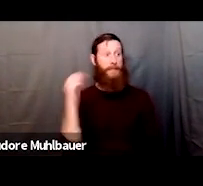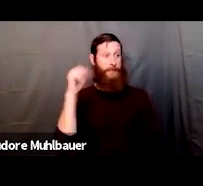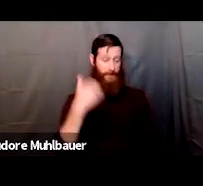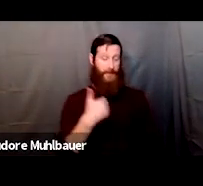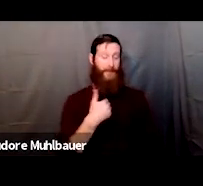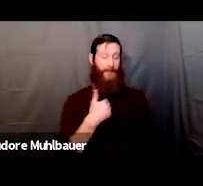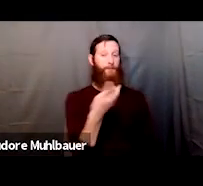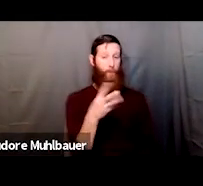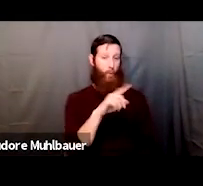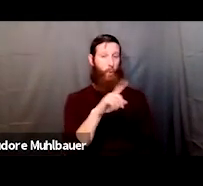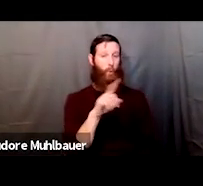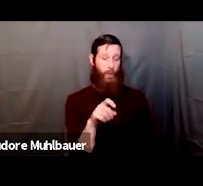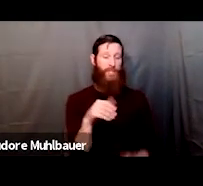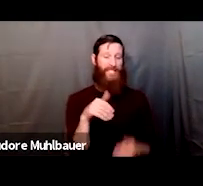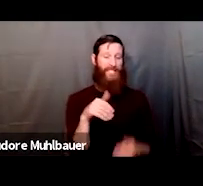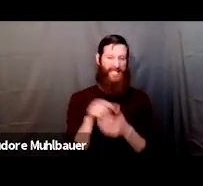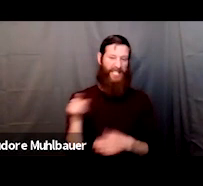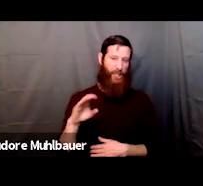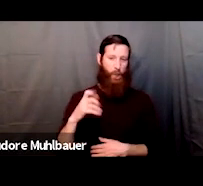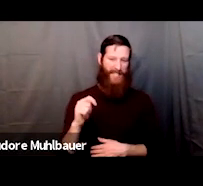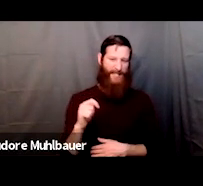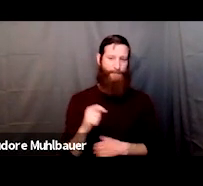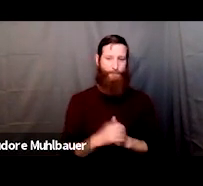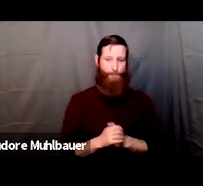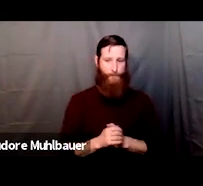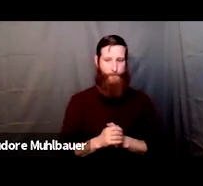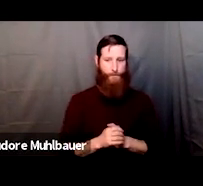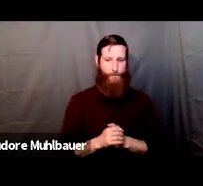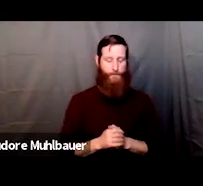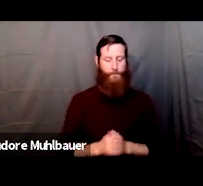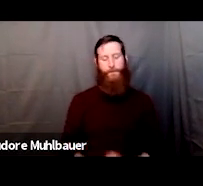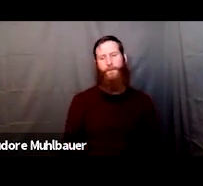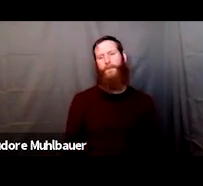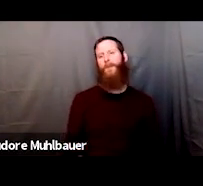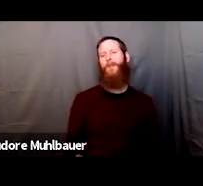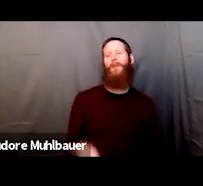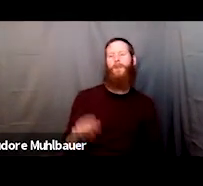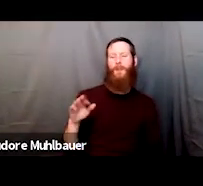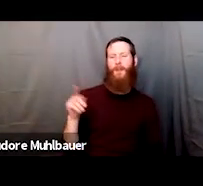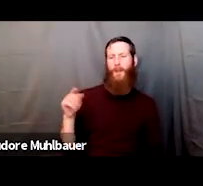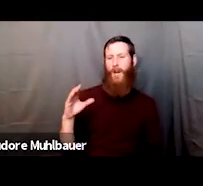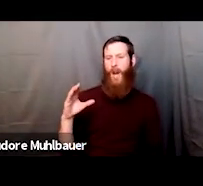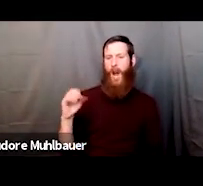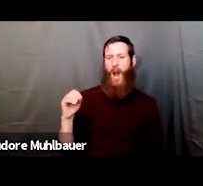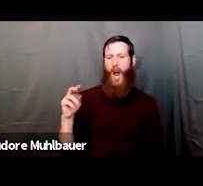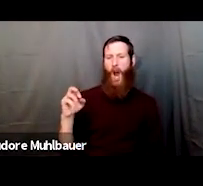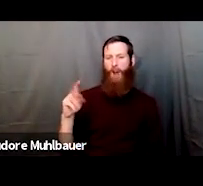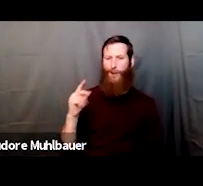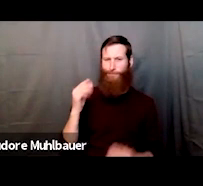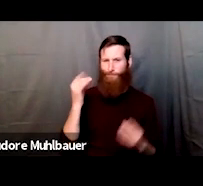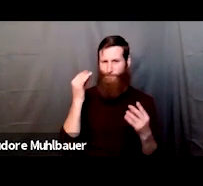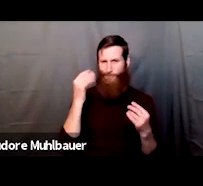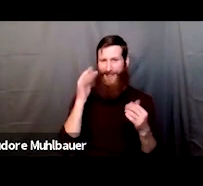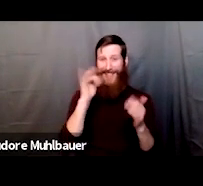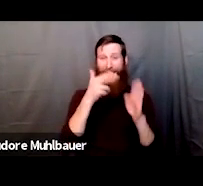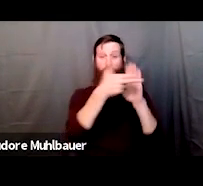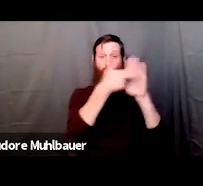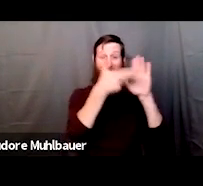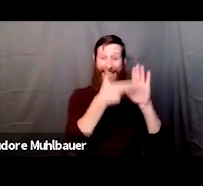Question: Hi Robyn, we do have a few questions in the chat, Conrad is wondering if the avalanche ratings are the same across and between states and Canada.